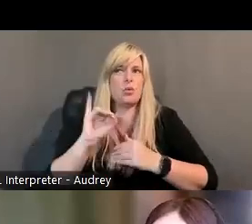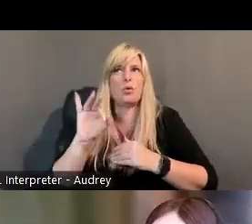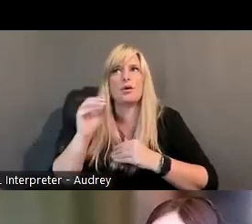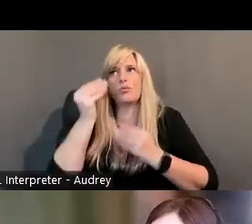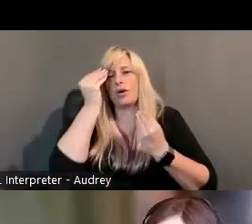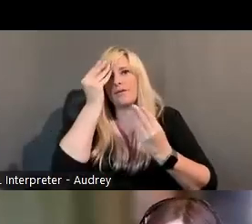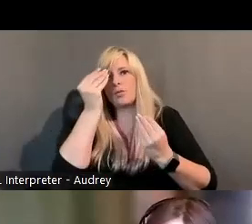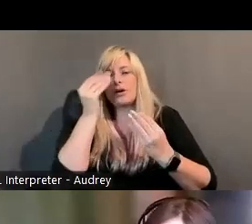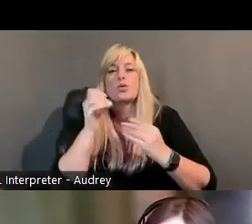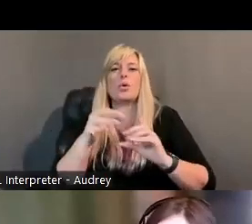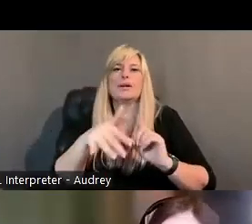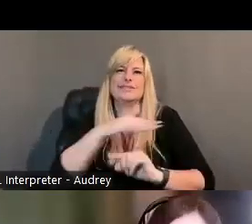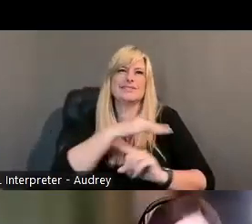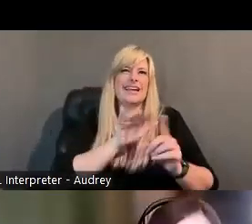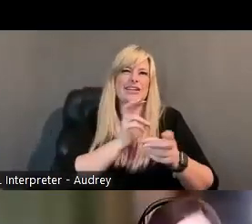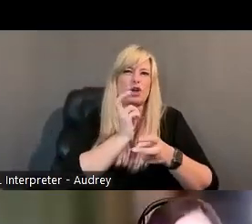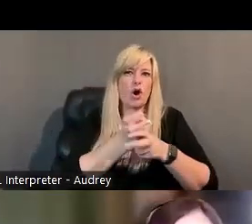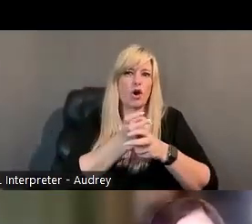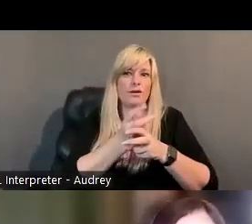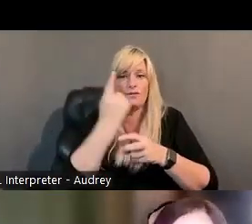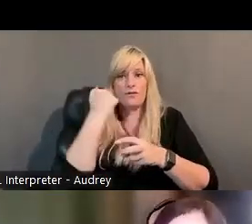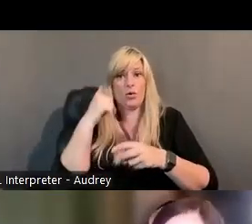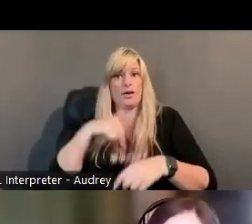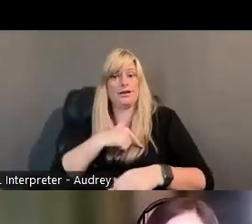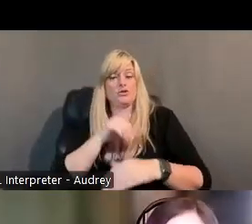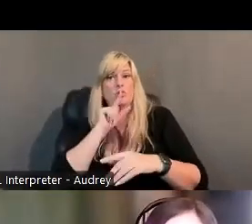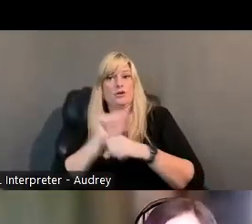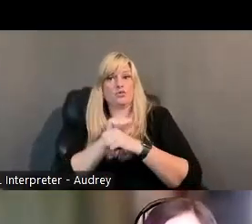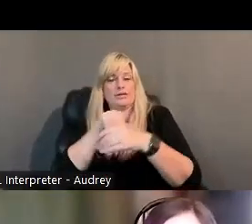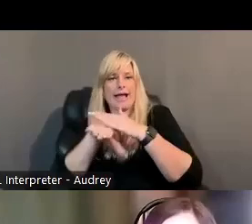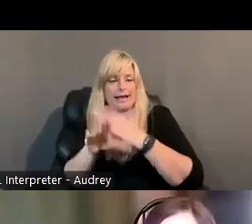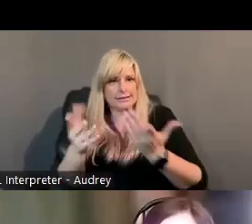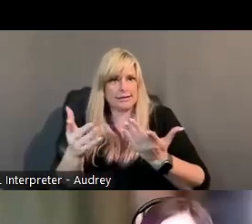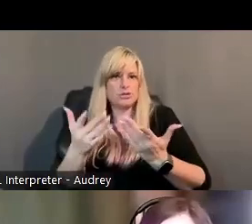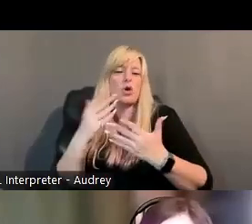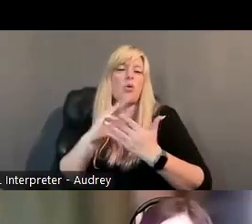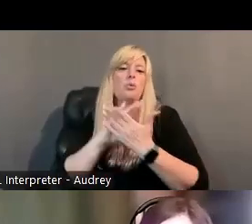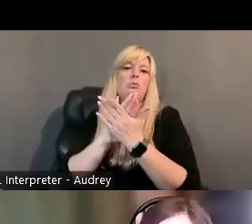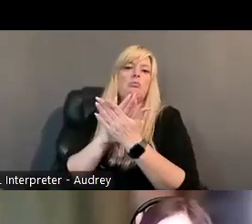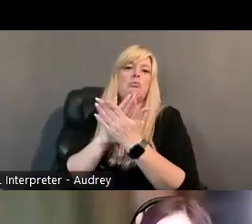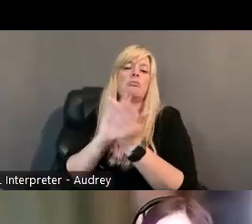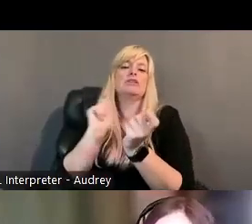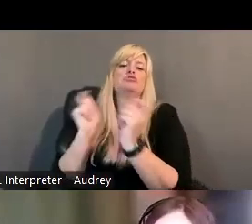that would've been hard for us to access. Another large portion are live action videos demonstrating